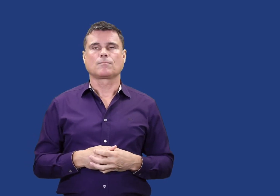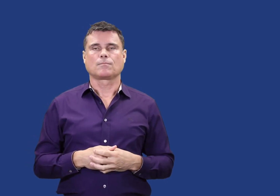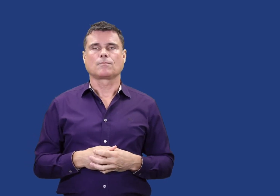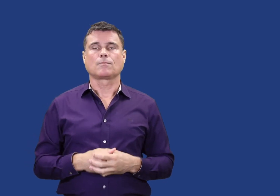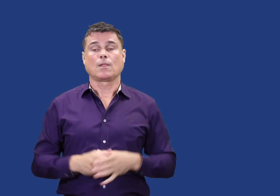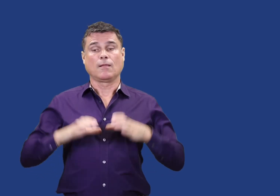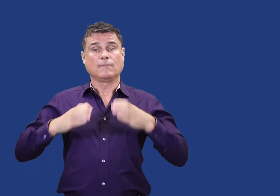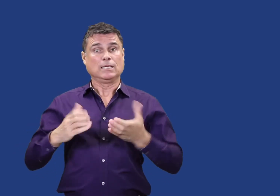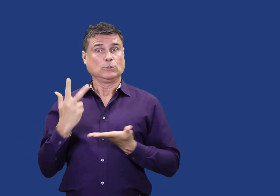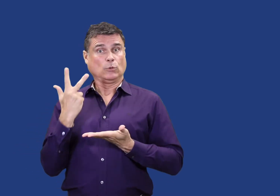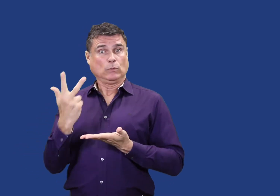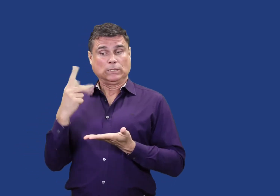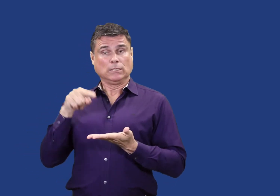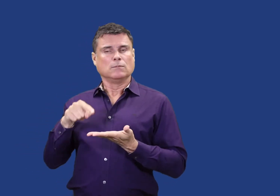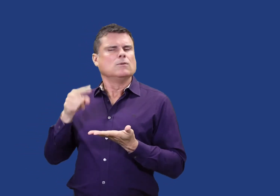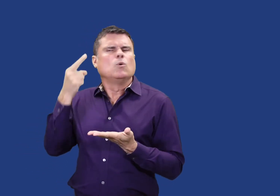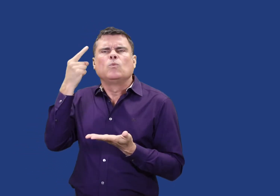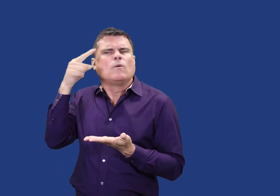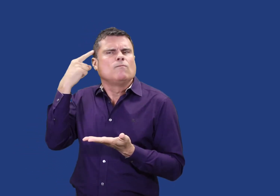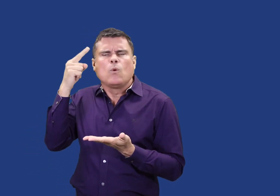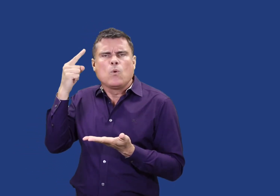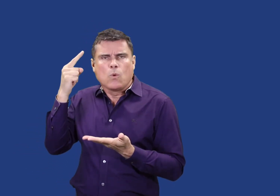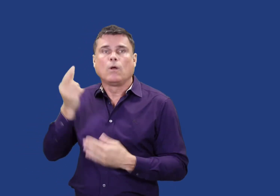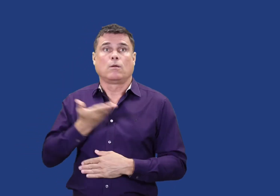THE PURPOSE OF PHASE III IS TO